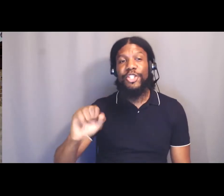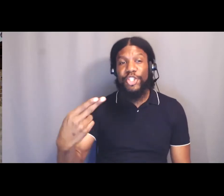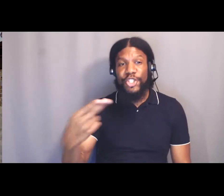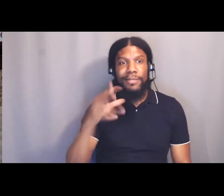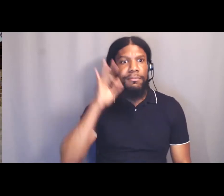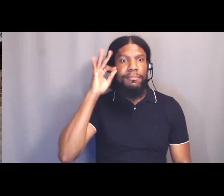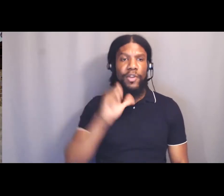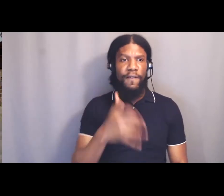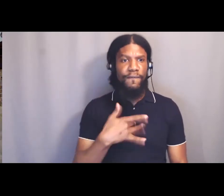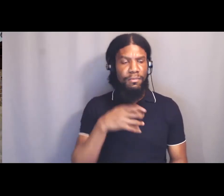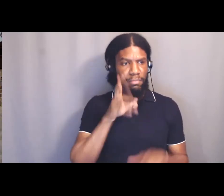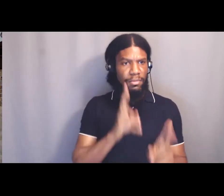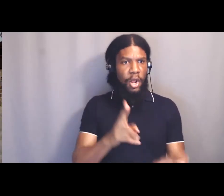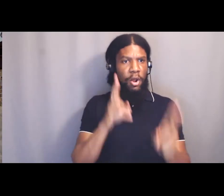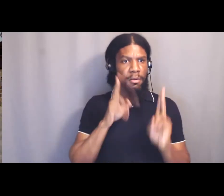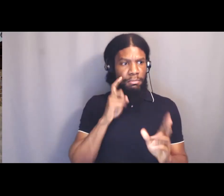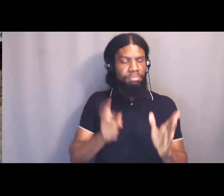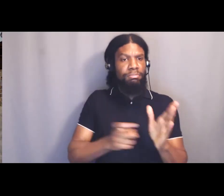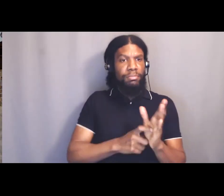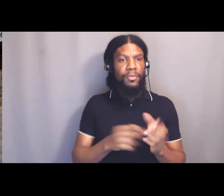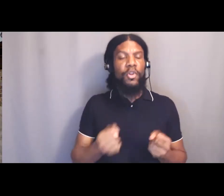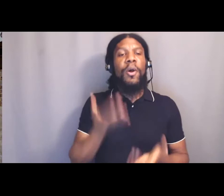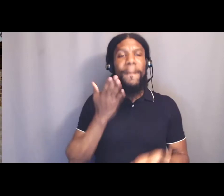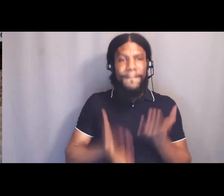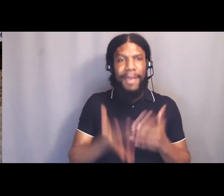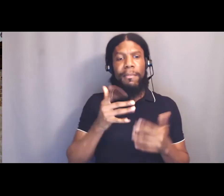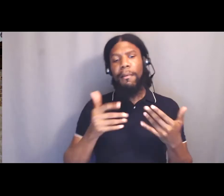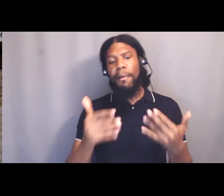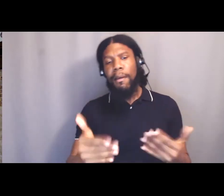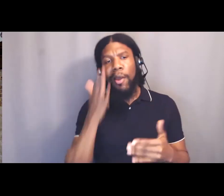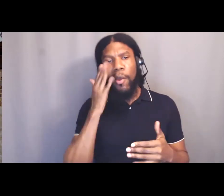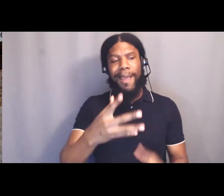And at a certain point, we'll probably figure out how to add them or do something there,